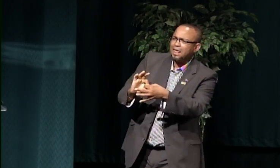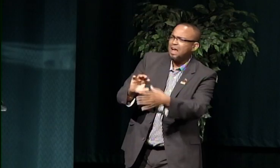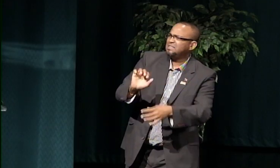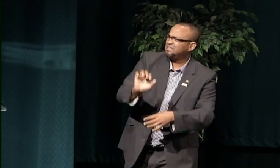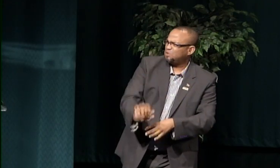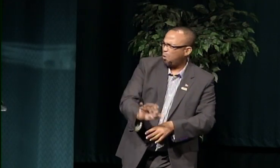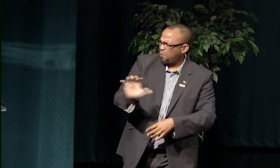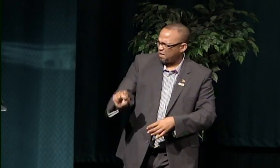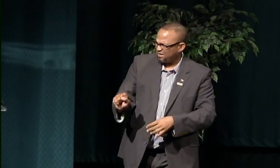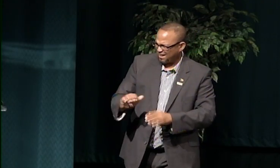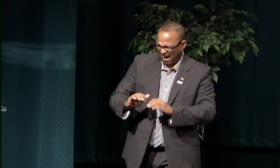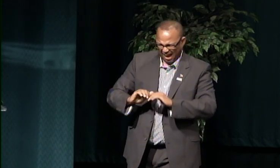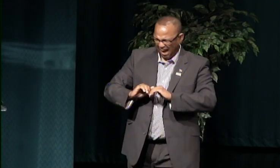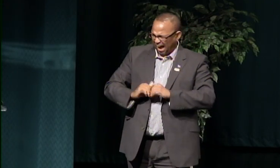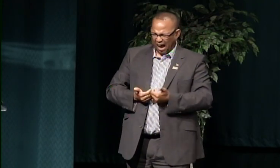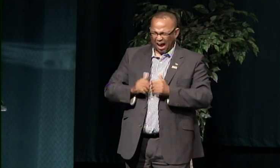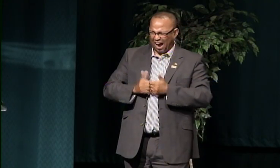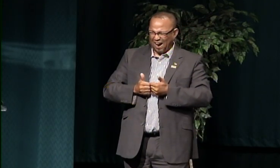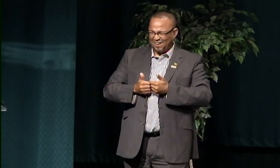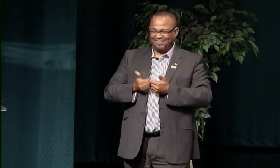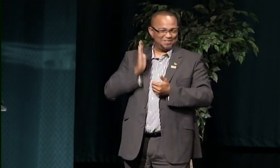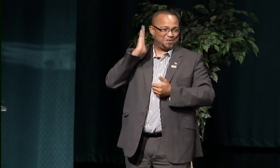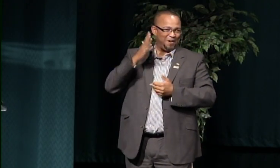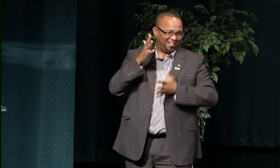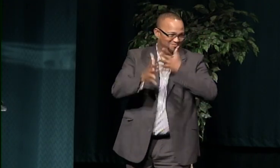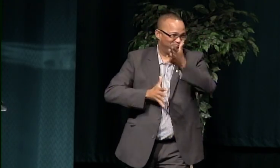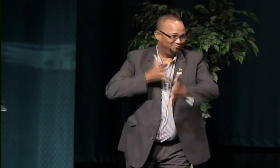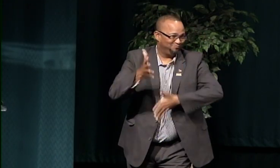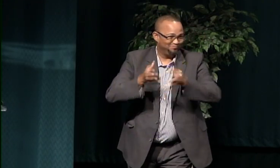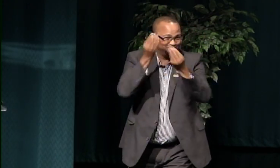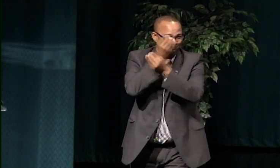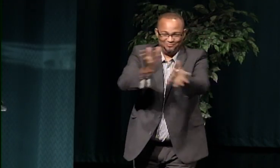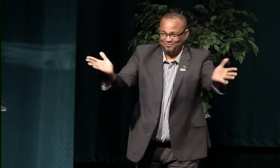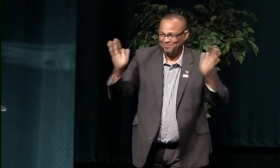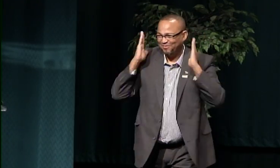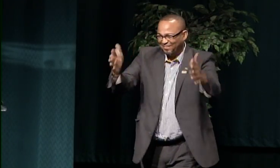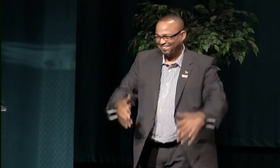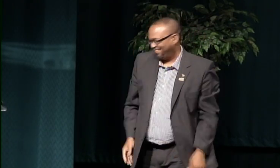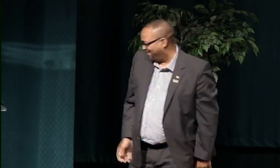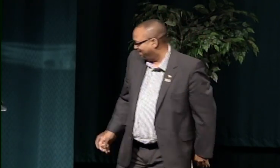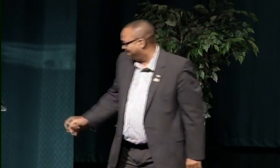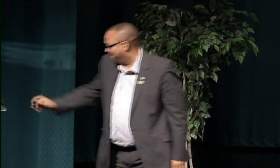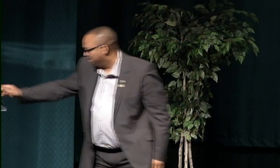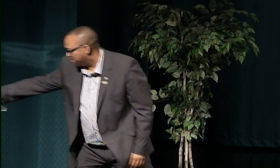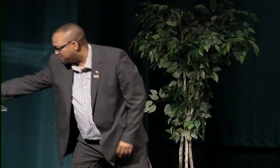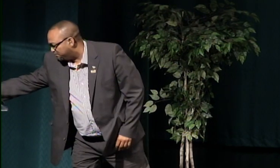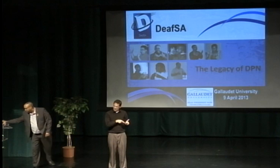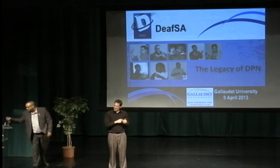So I would like to share with you how D.P.N.